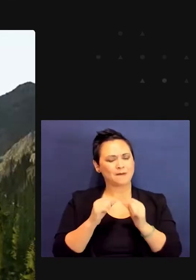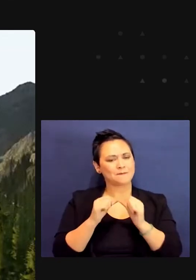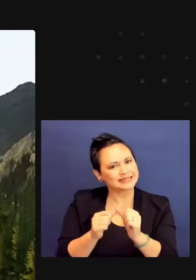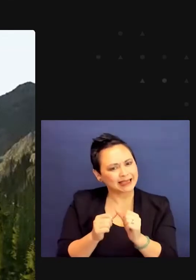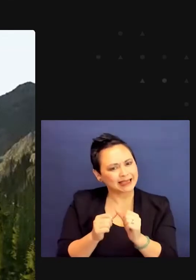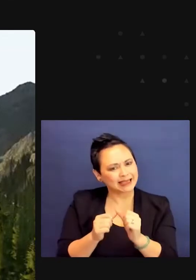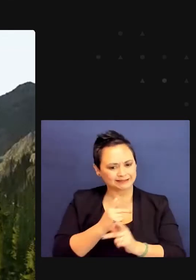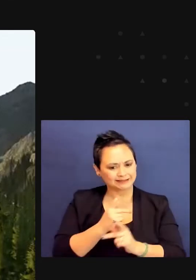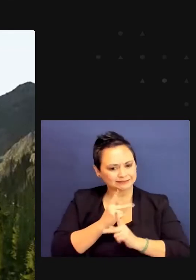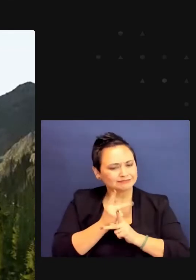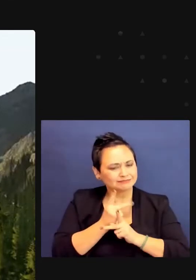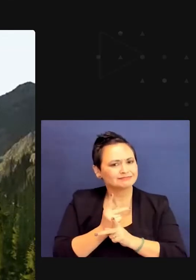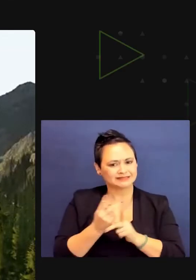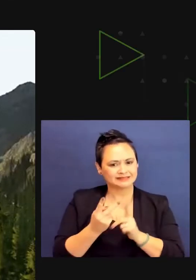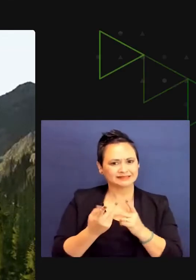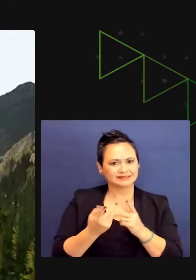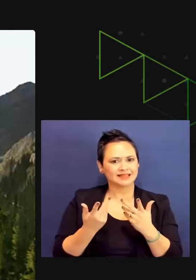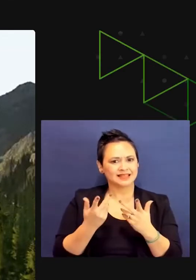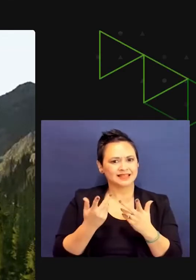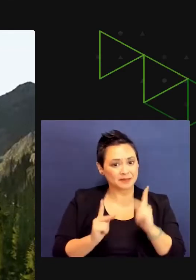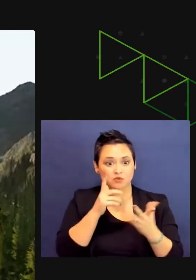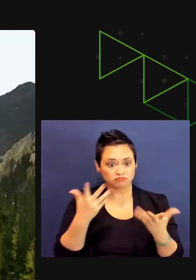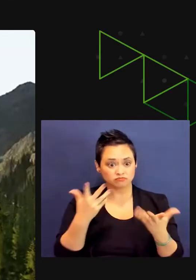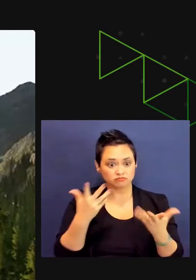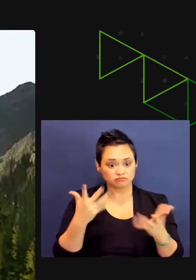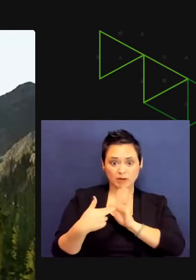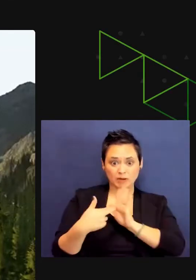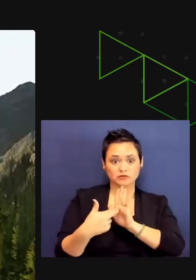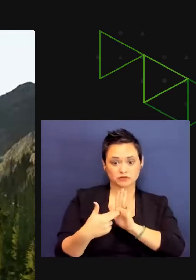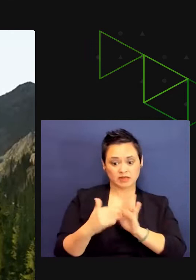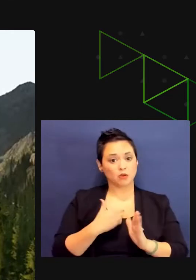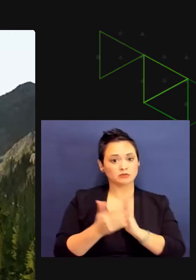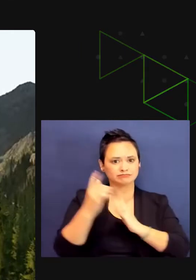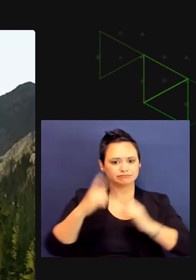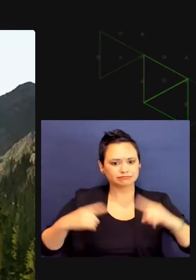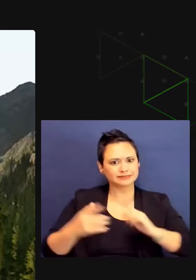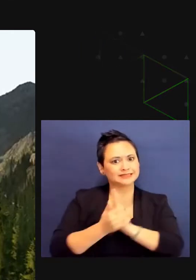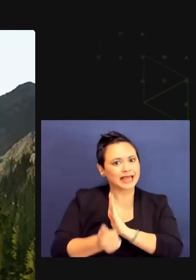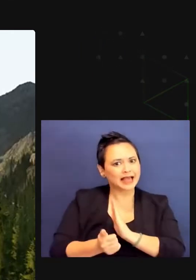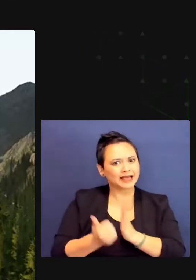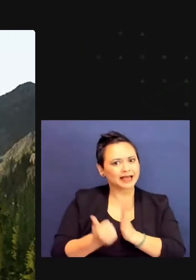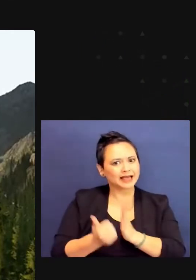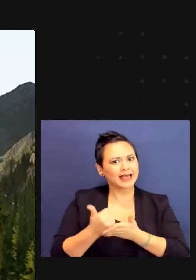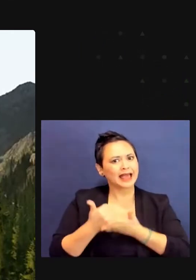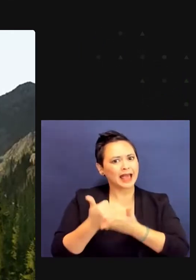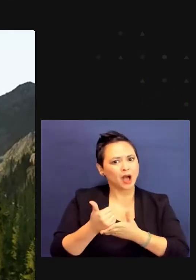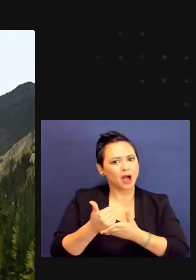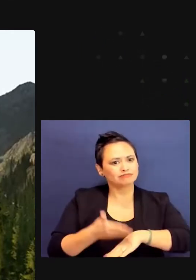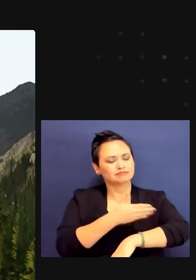our diverse talent and help them grow in their career? I think luckily, part of the equation kind of exists